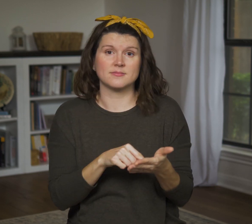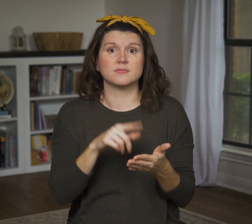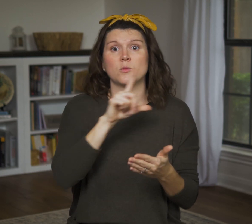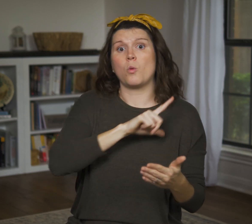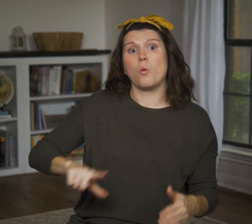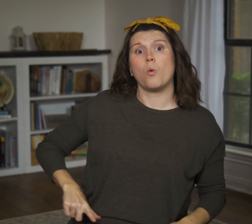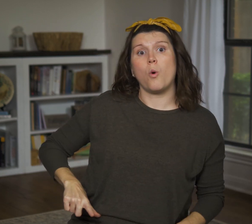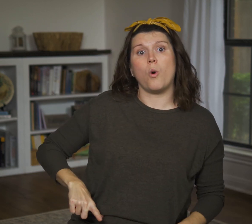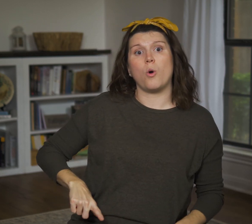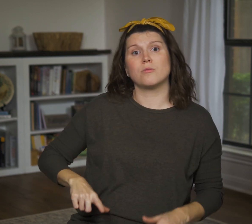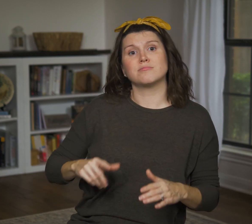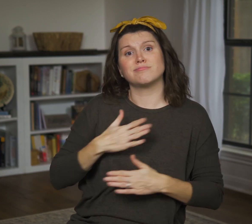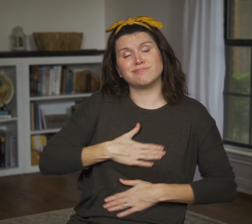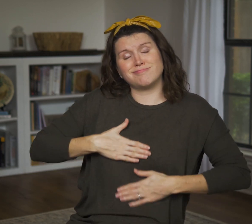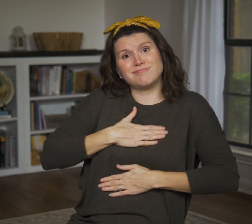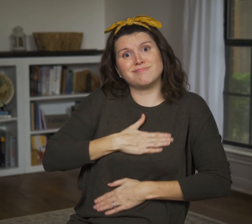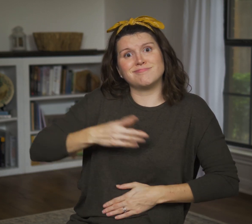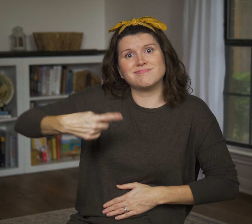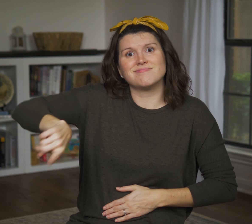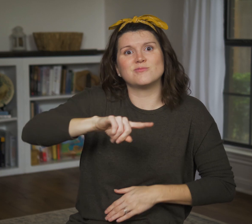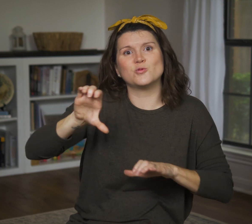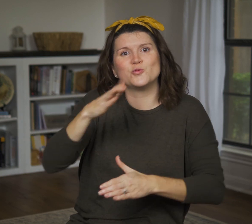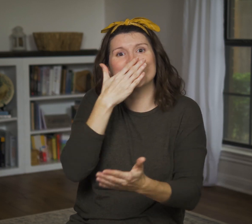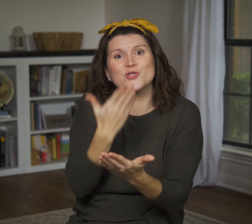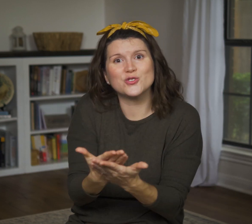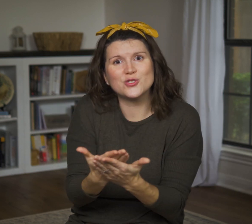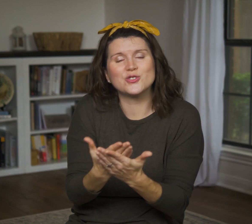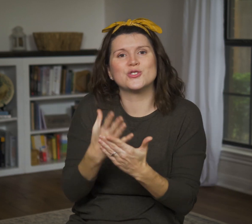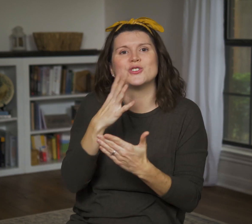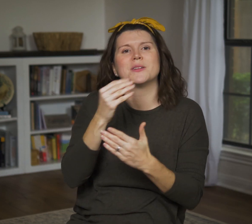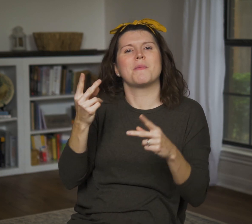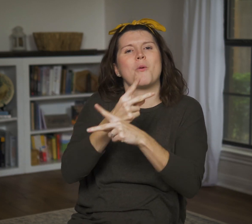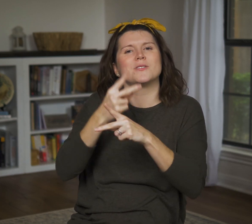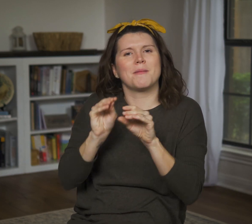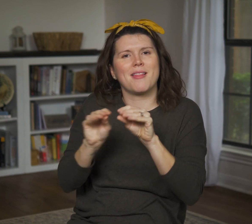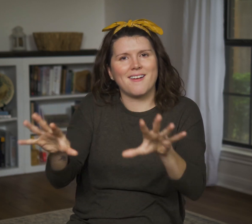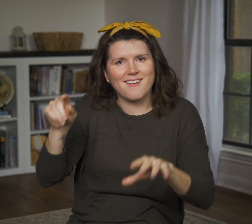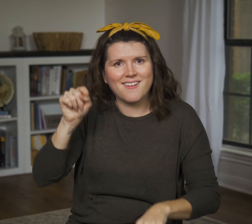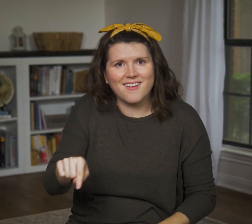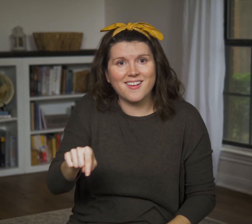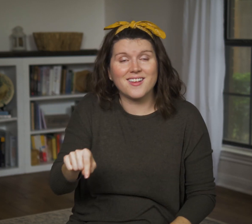“As the Lord took delight in doing you good and multiplying you,